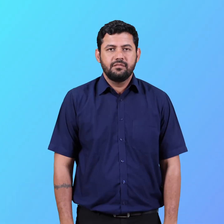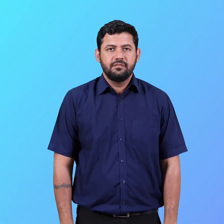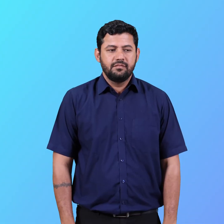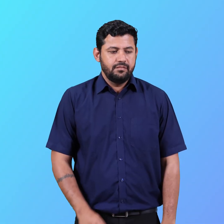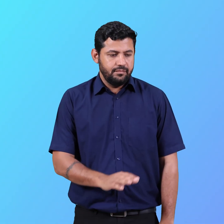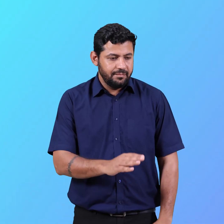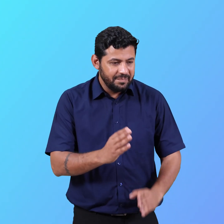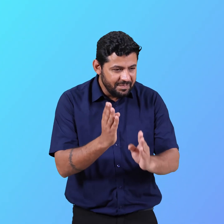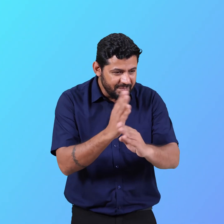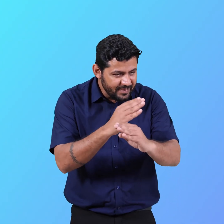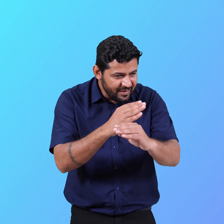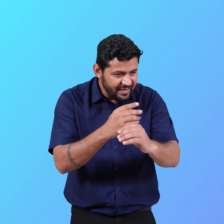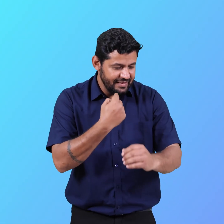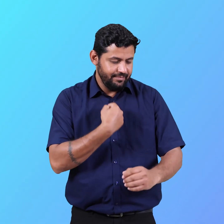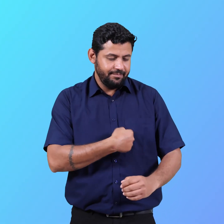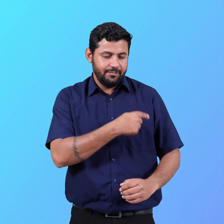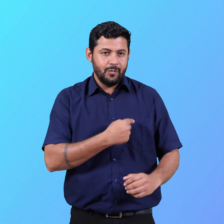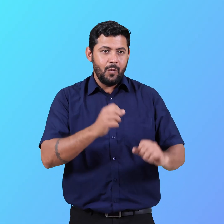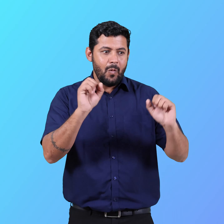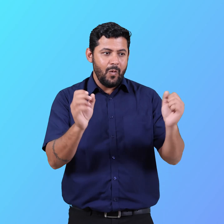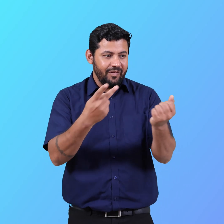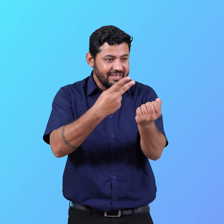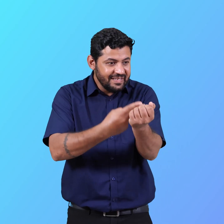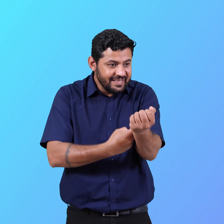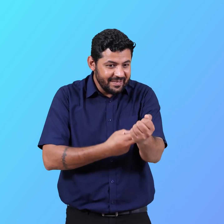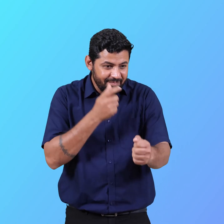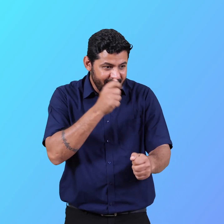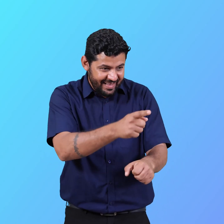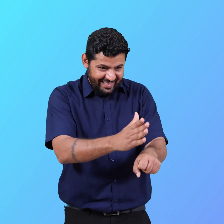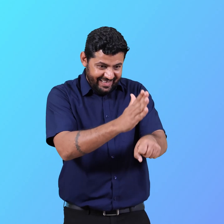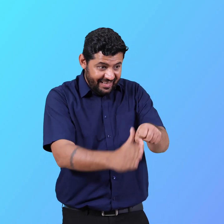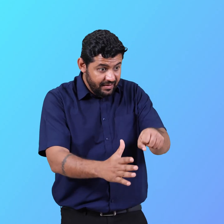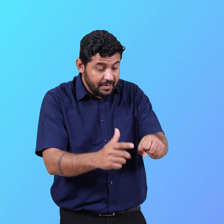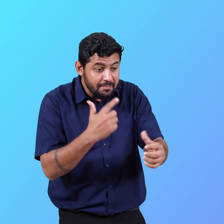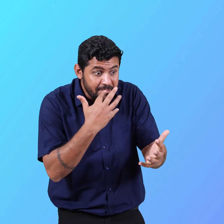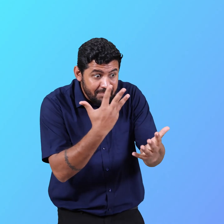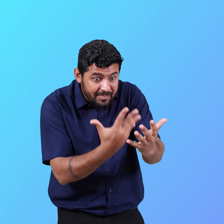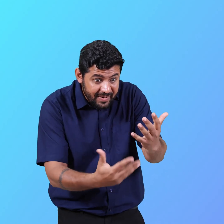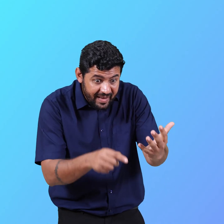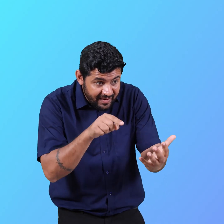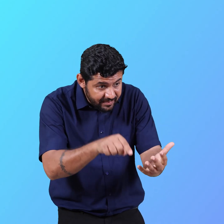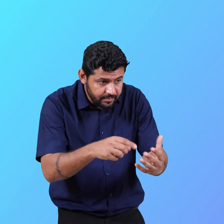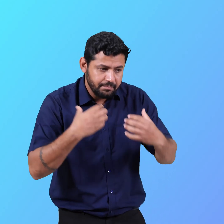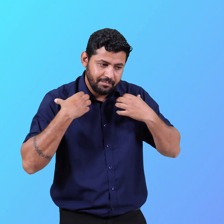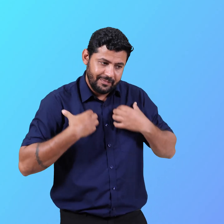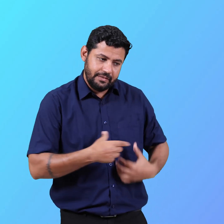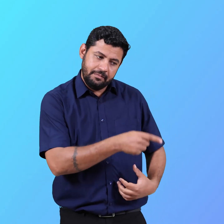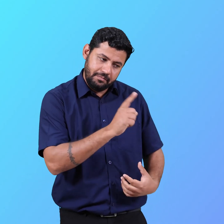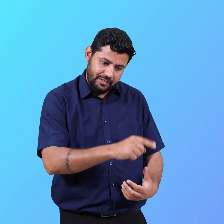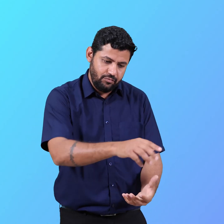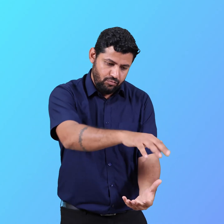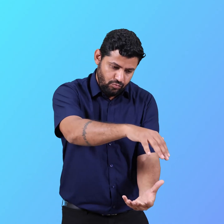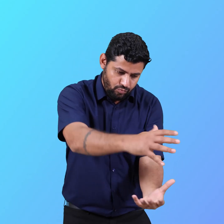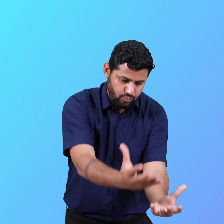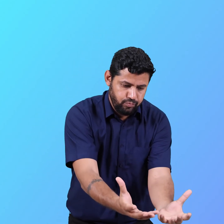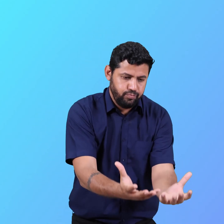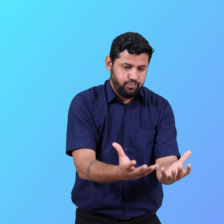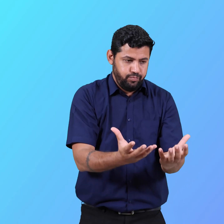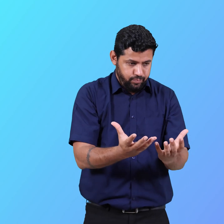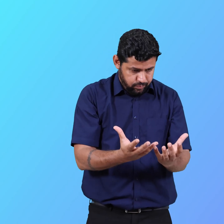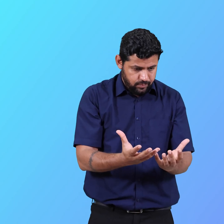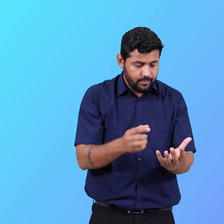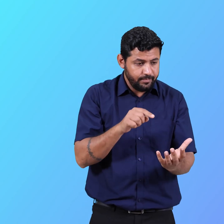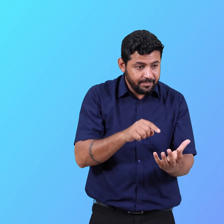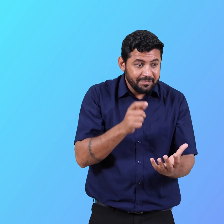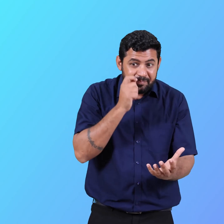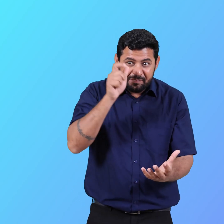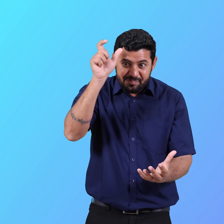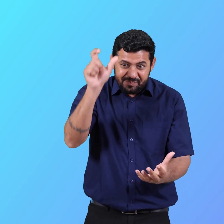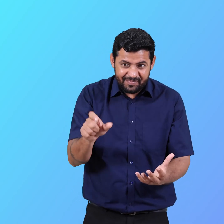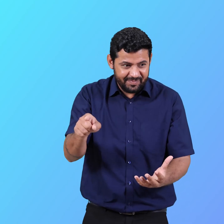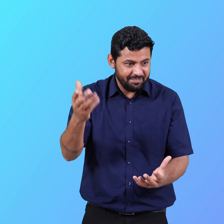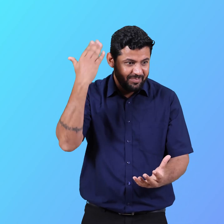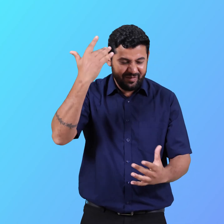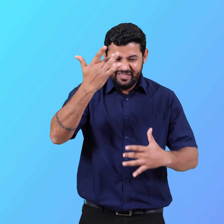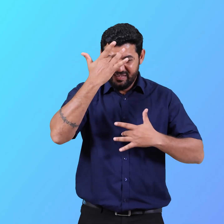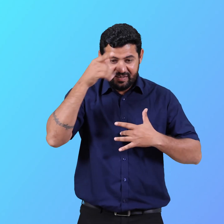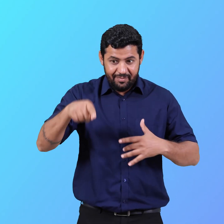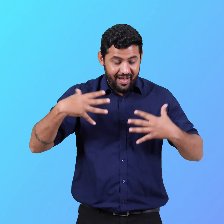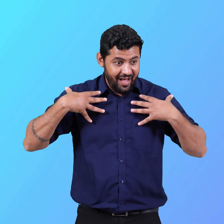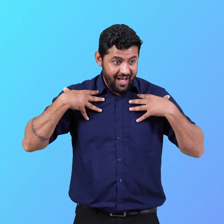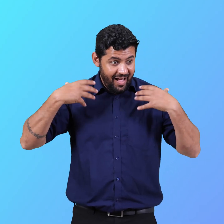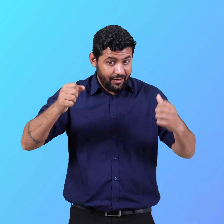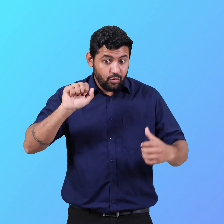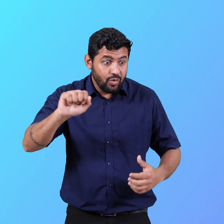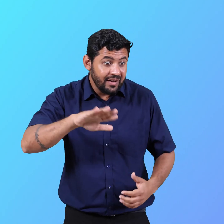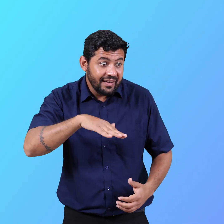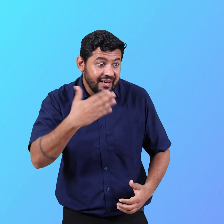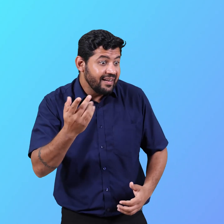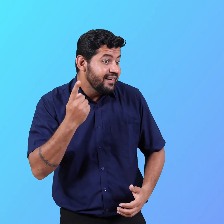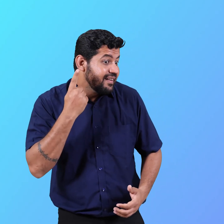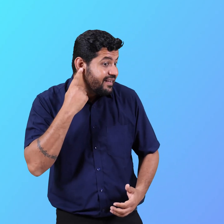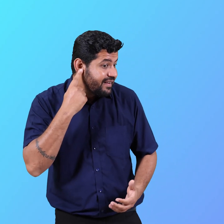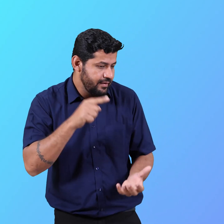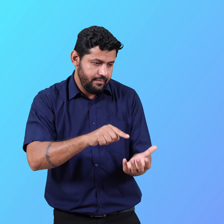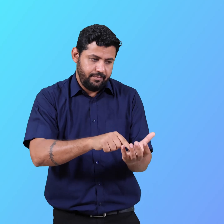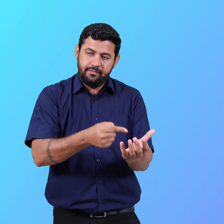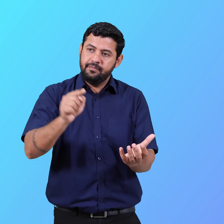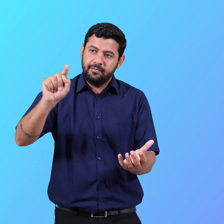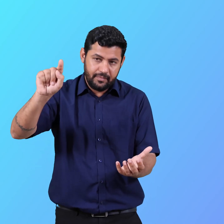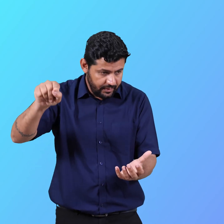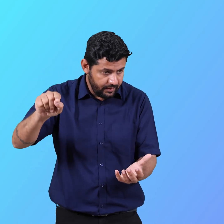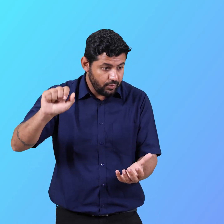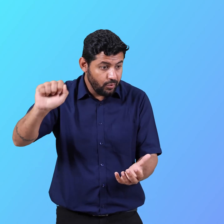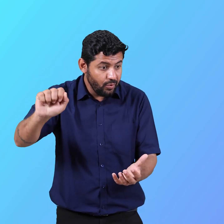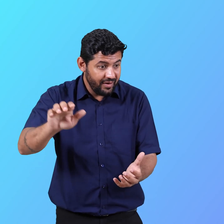“The priest will take some of the blood of the guilt offering. He will put some of this blood on the tip of the right ear of the person to be made clean.